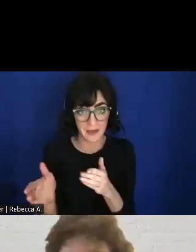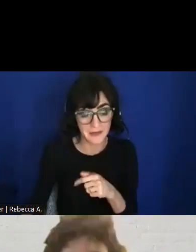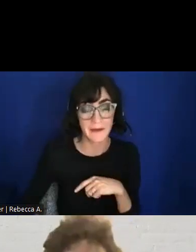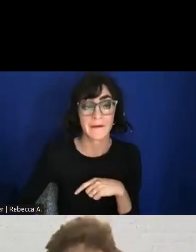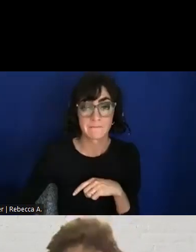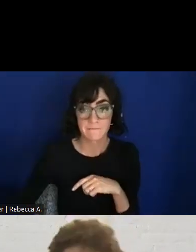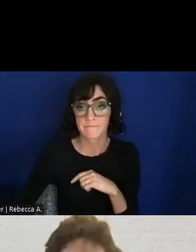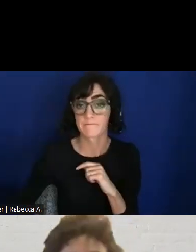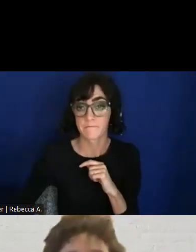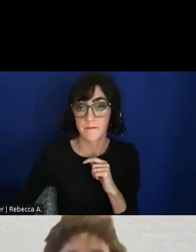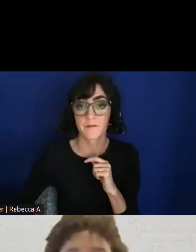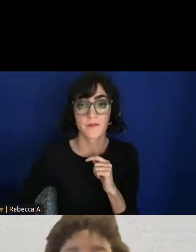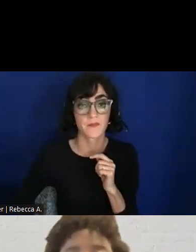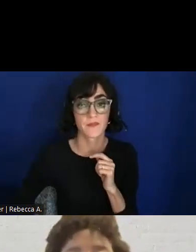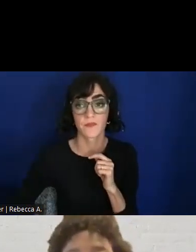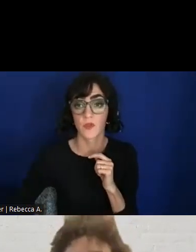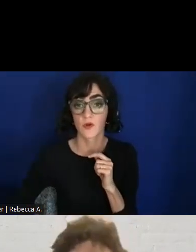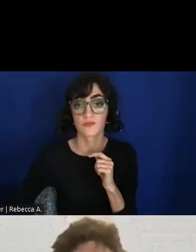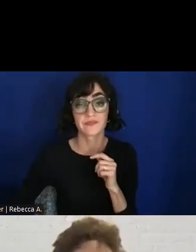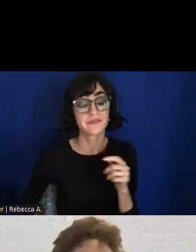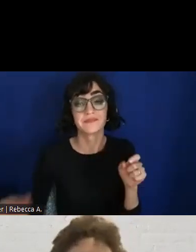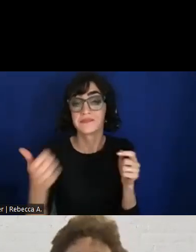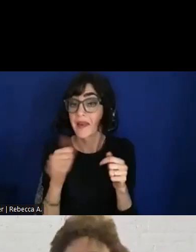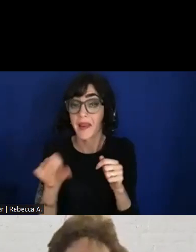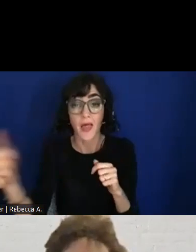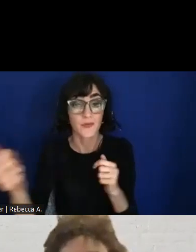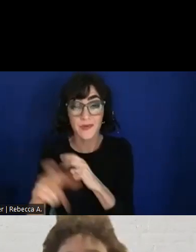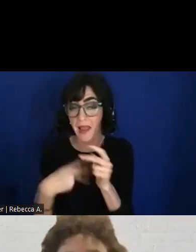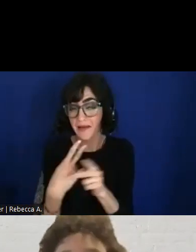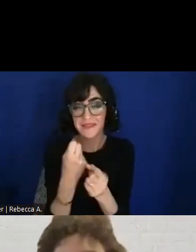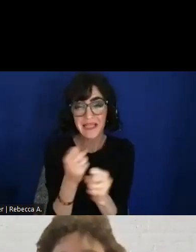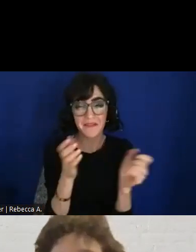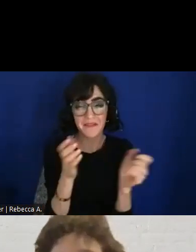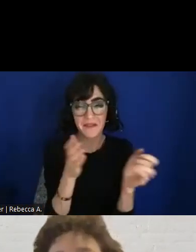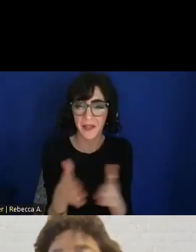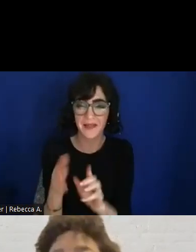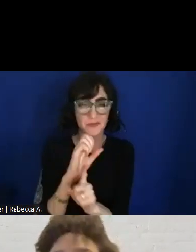any other time you know just remain Survivor defined and focus on their own priorities